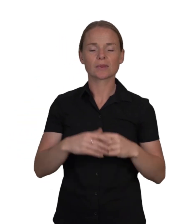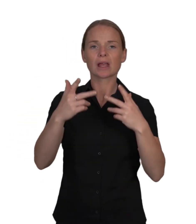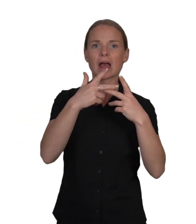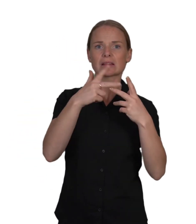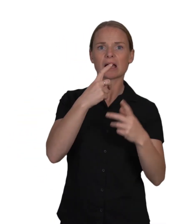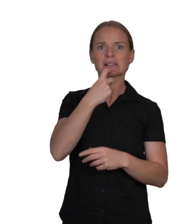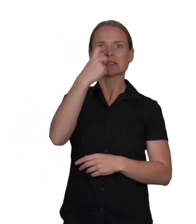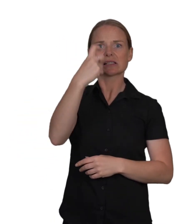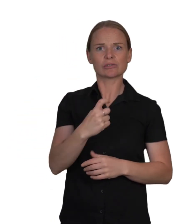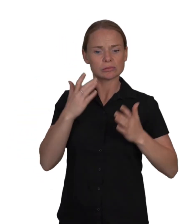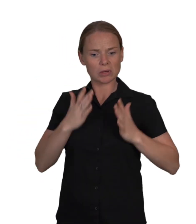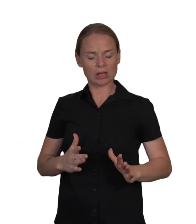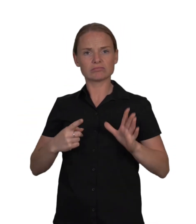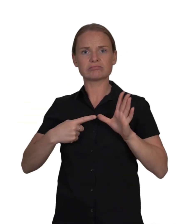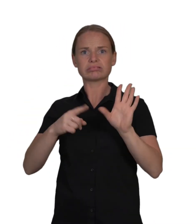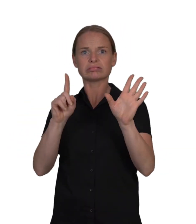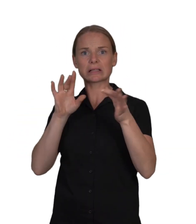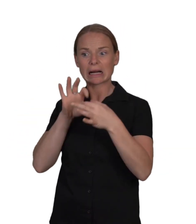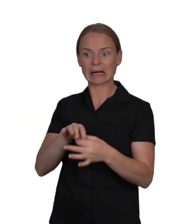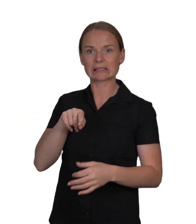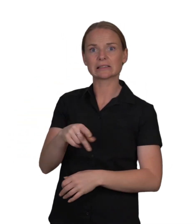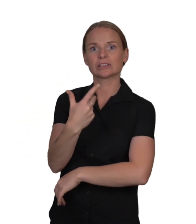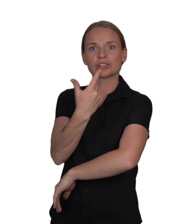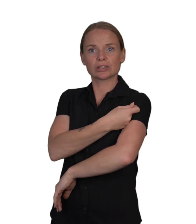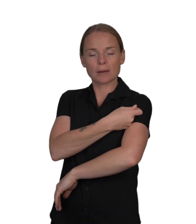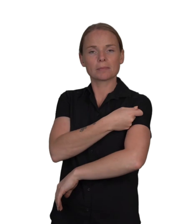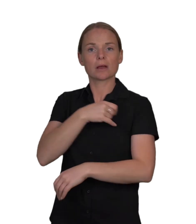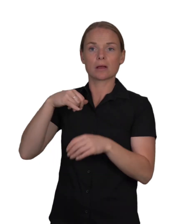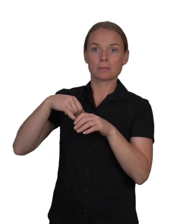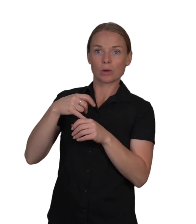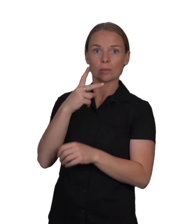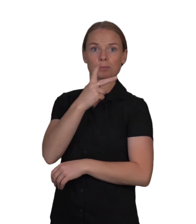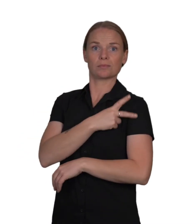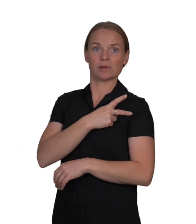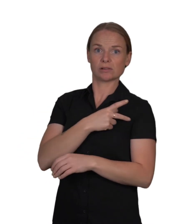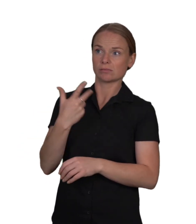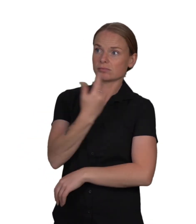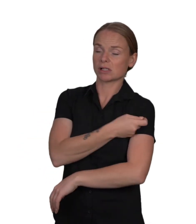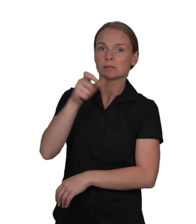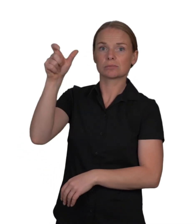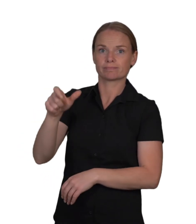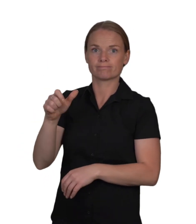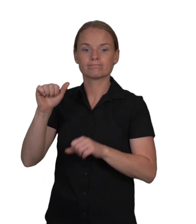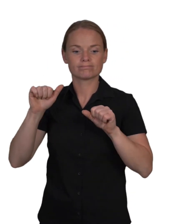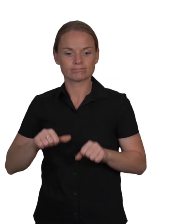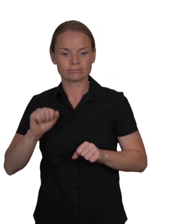any other serious adverse event that following review by an experienced immunisation provider or medical specialist